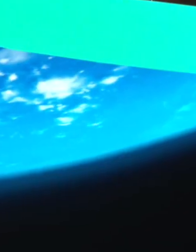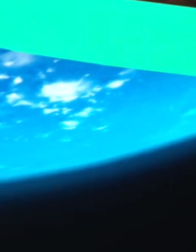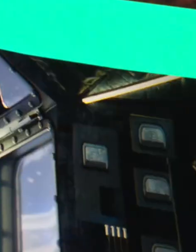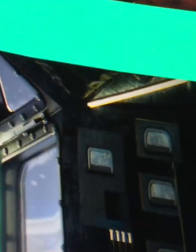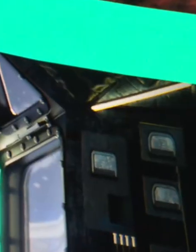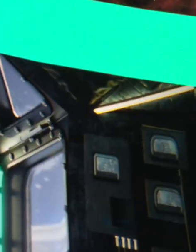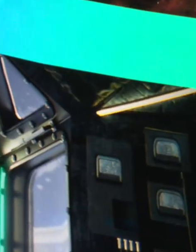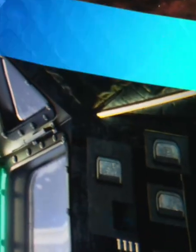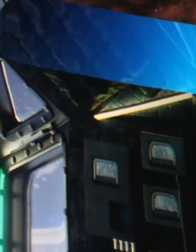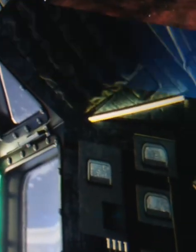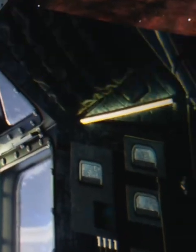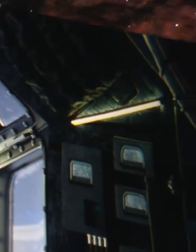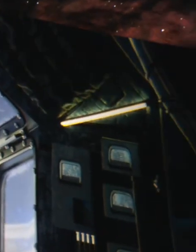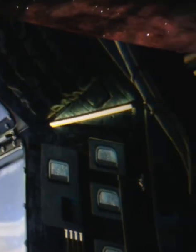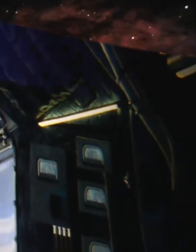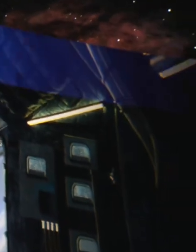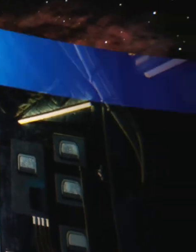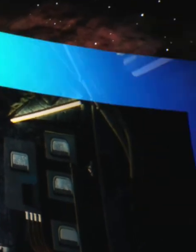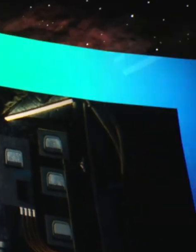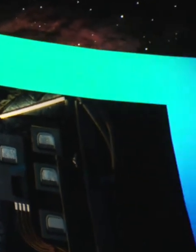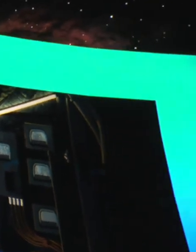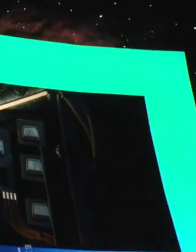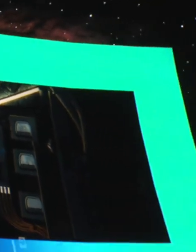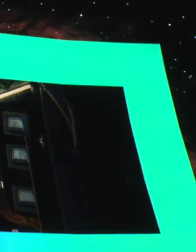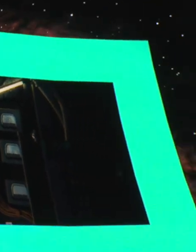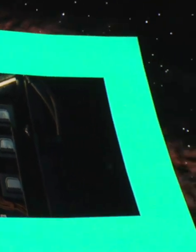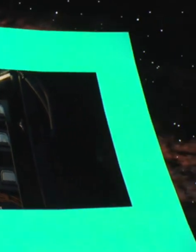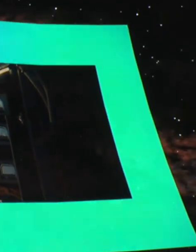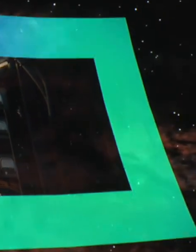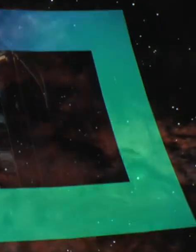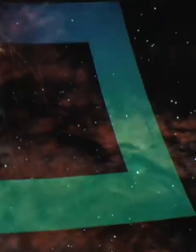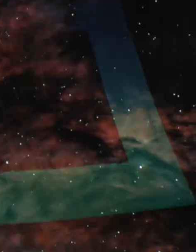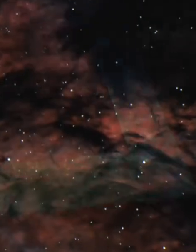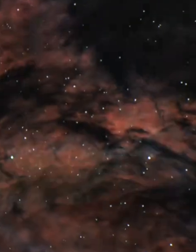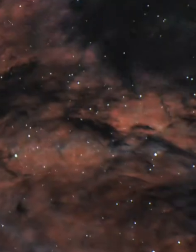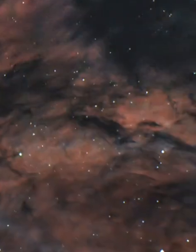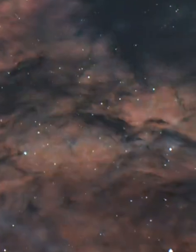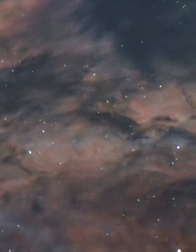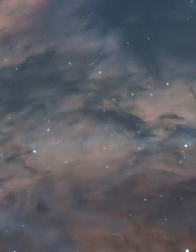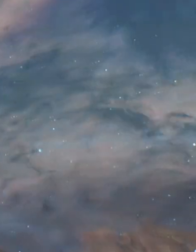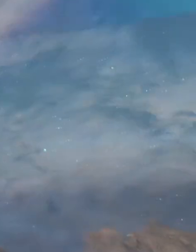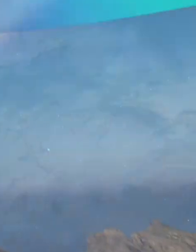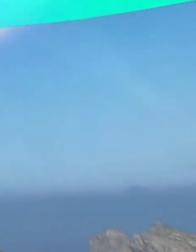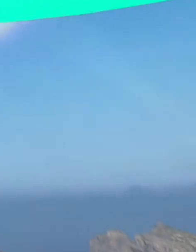Unlock Inspiration. Unlock the Future.